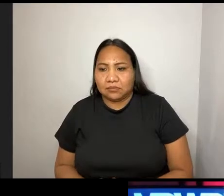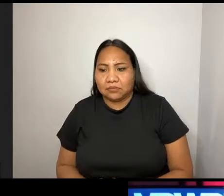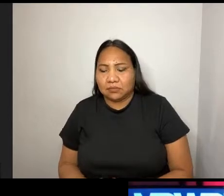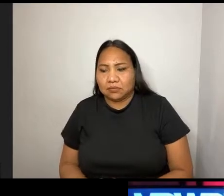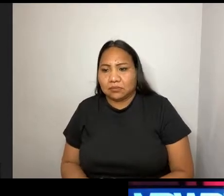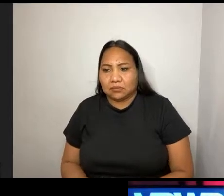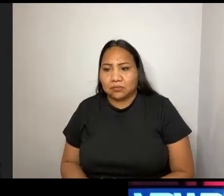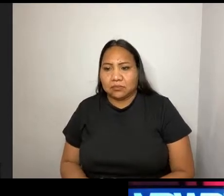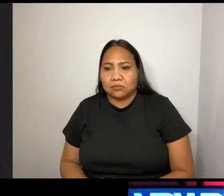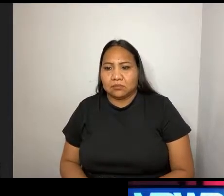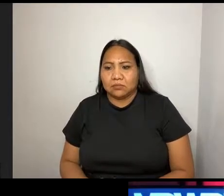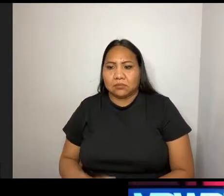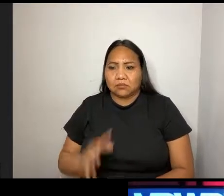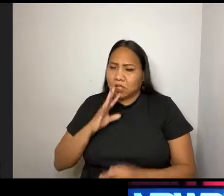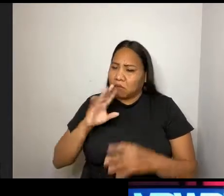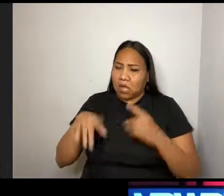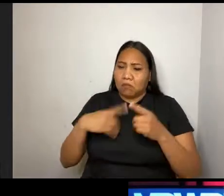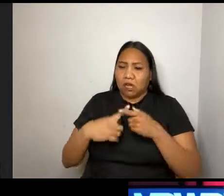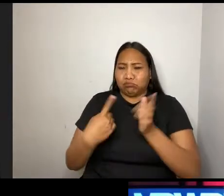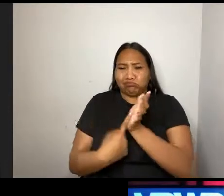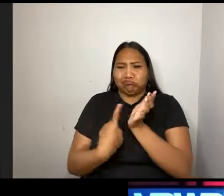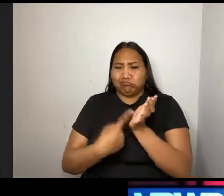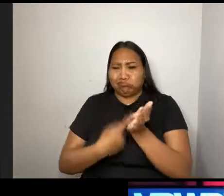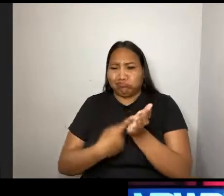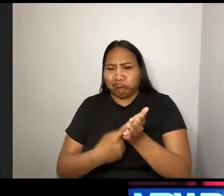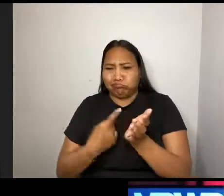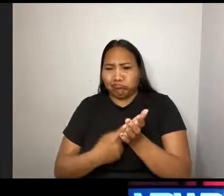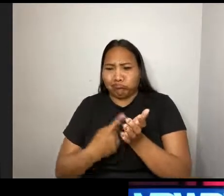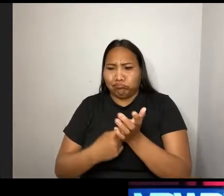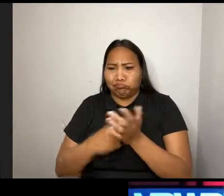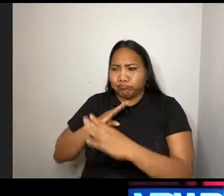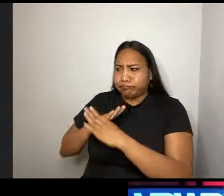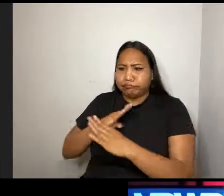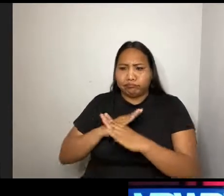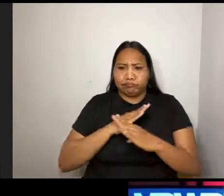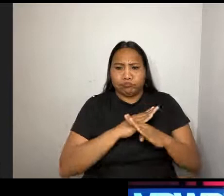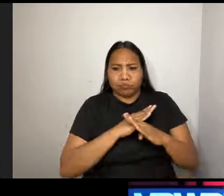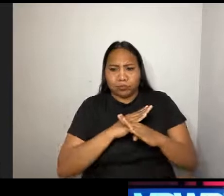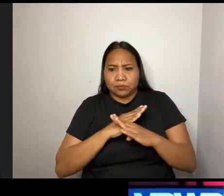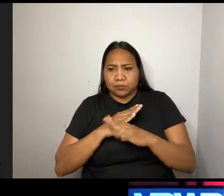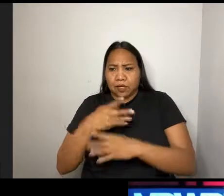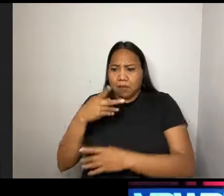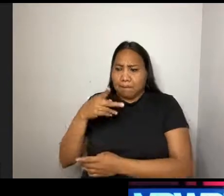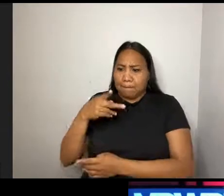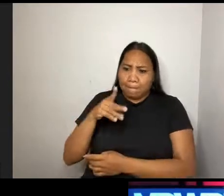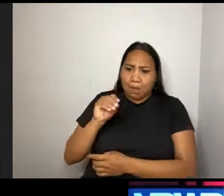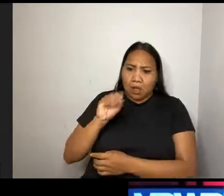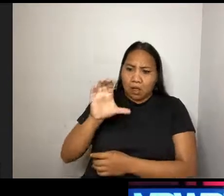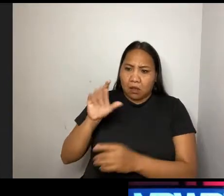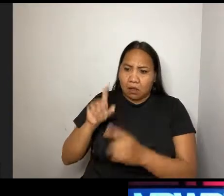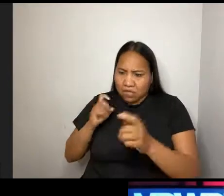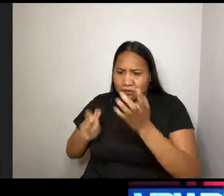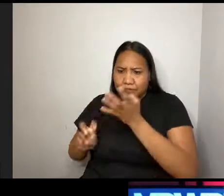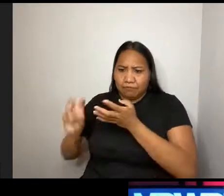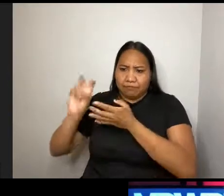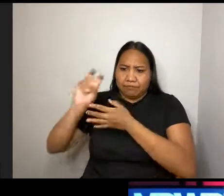a little bit about how you see those silos can be bridged? What's the path to kind of